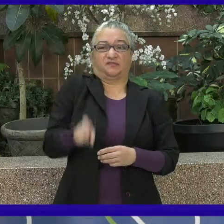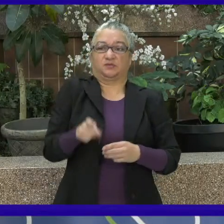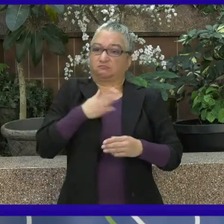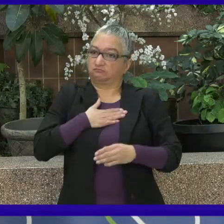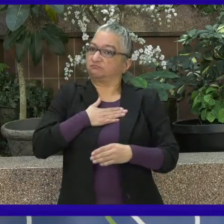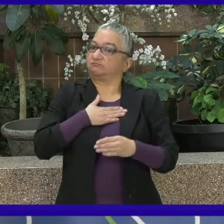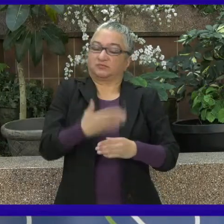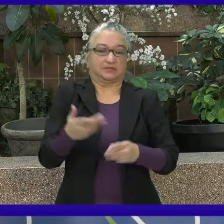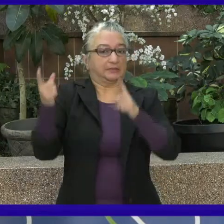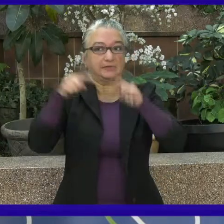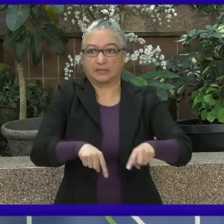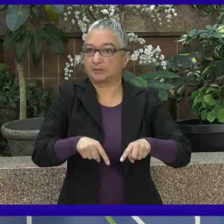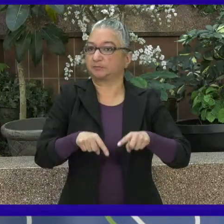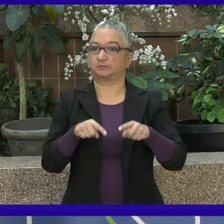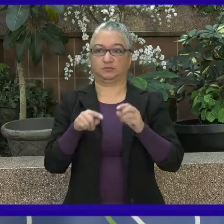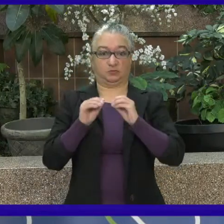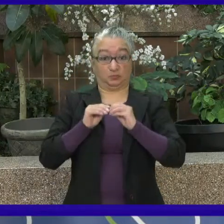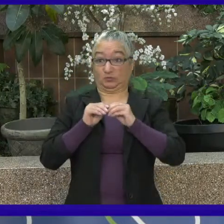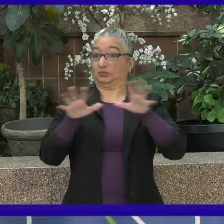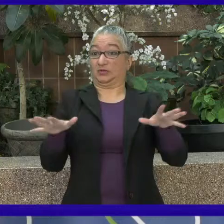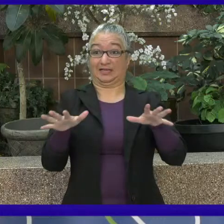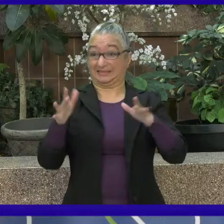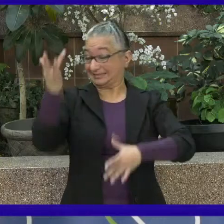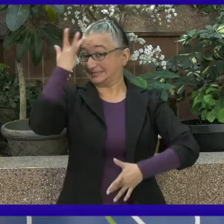also i had a healthy respect for the fact that i am over 60.